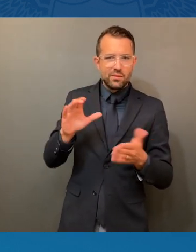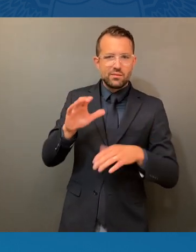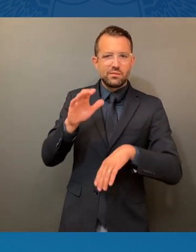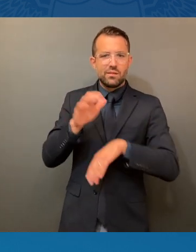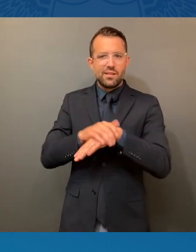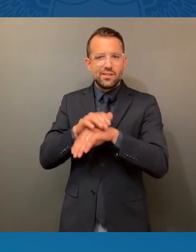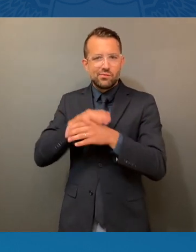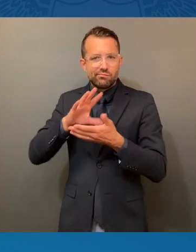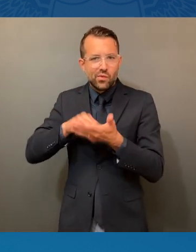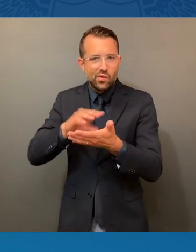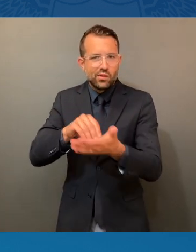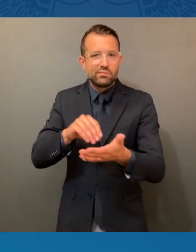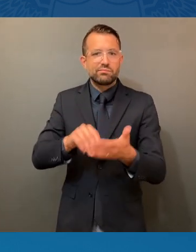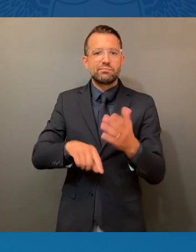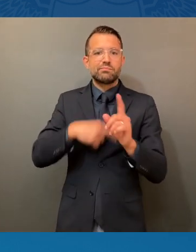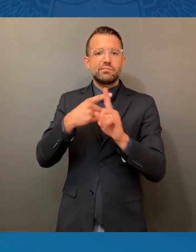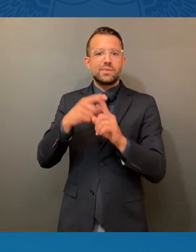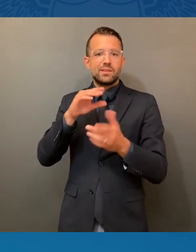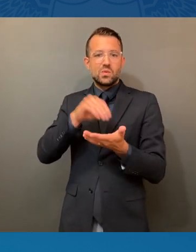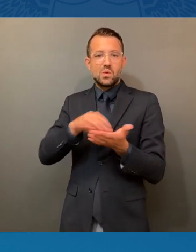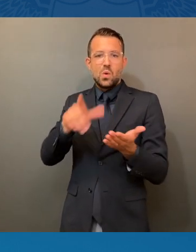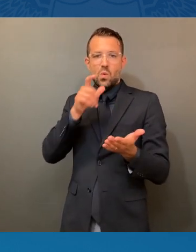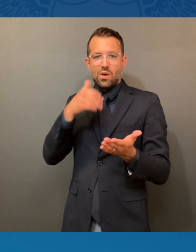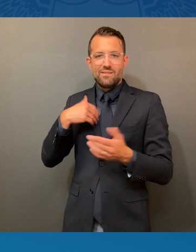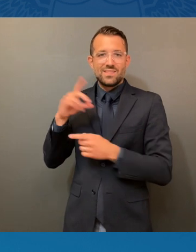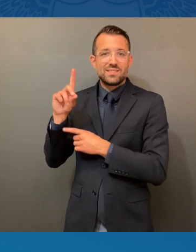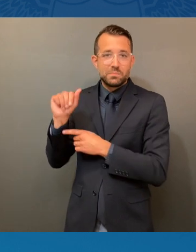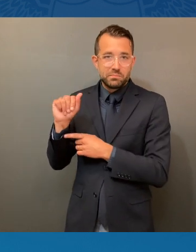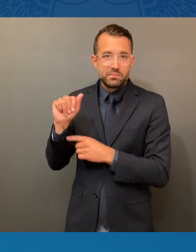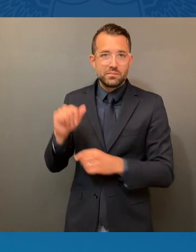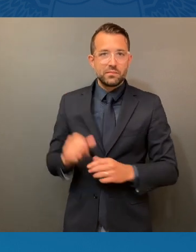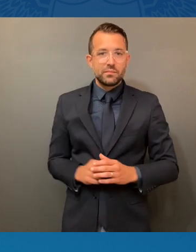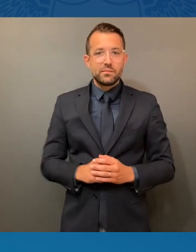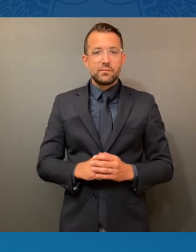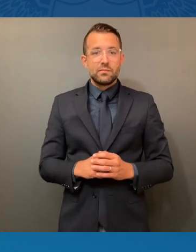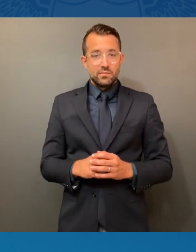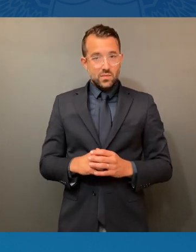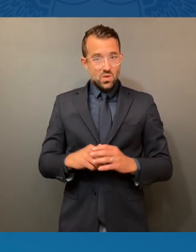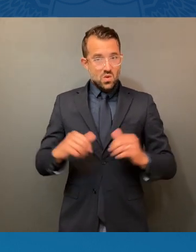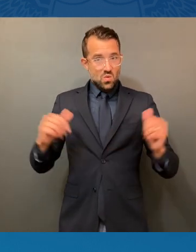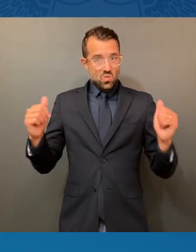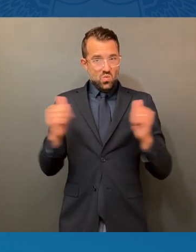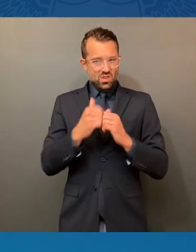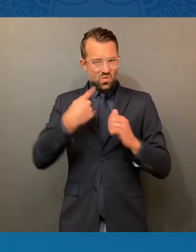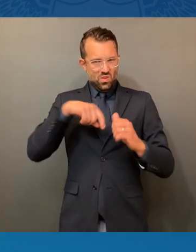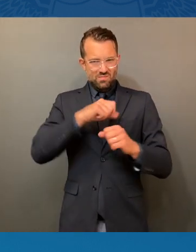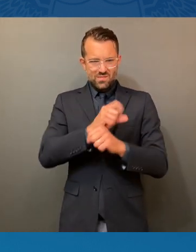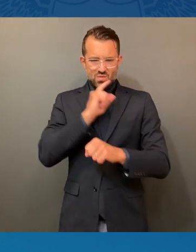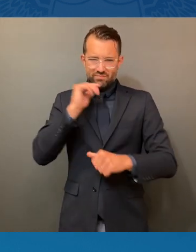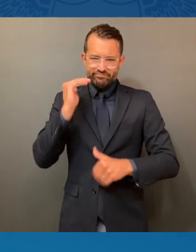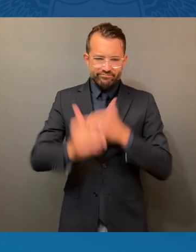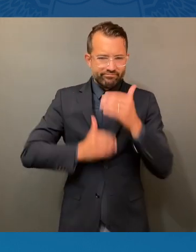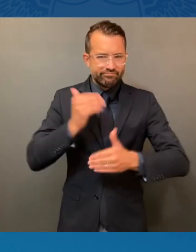So, together, we have made real progress over the past 18 months to address the disparities facing our nation.